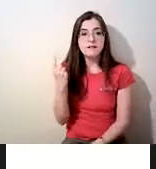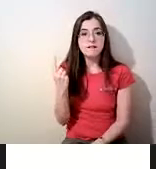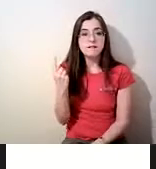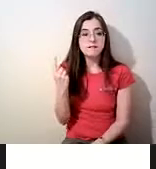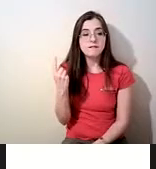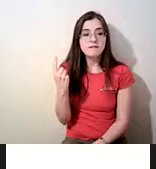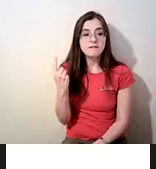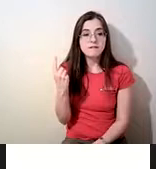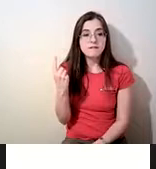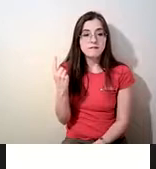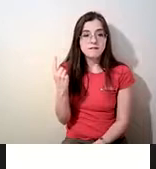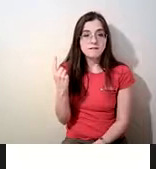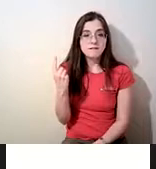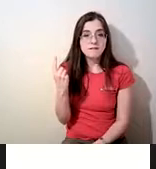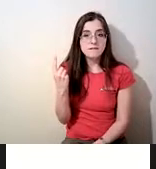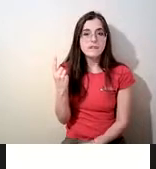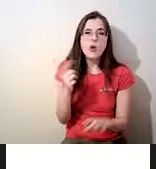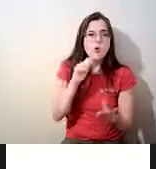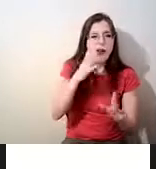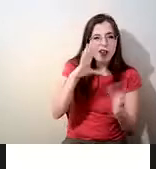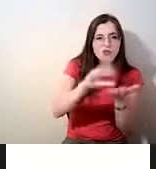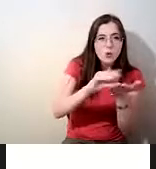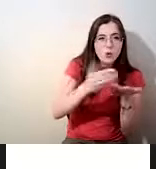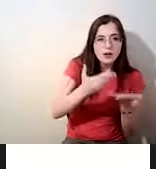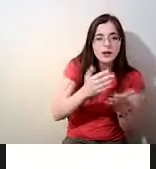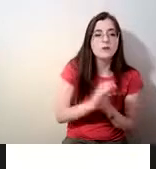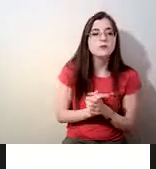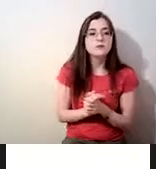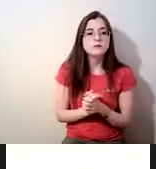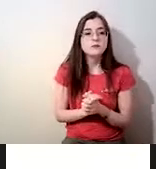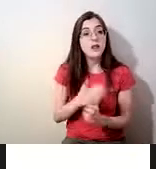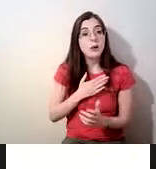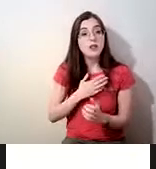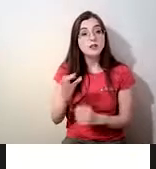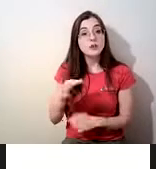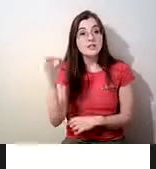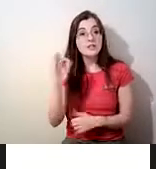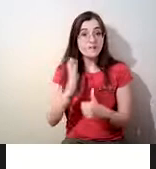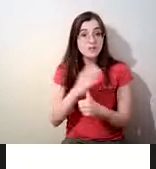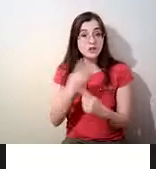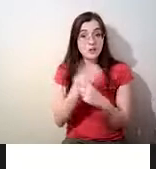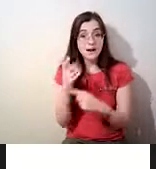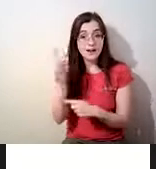thank you so we start recording now now i would like to invite our first panelist to speak for us